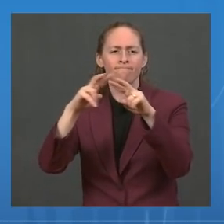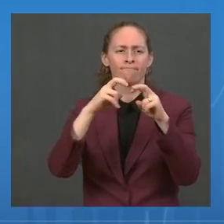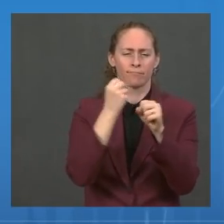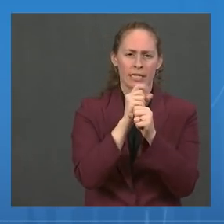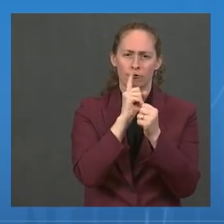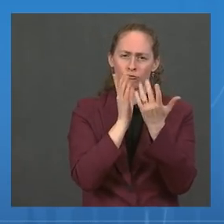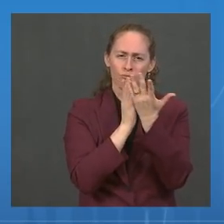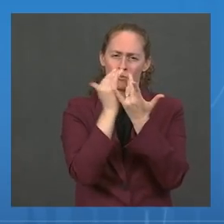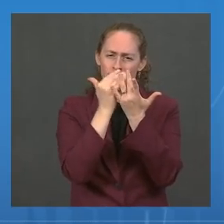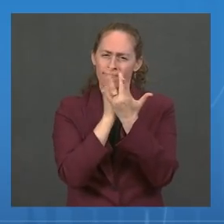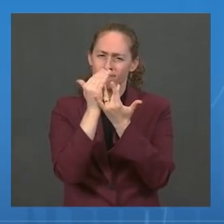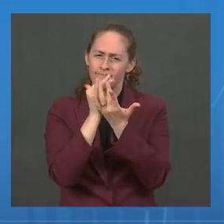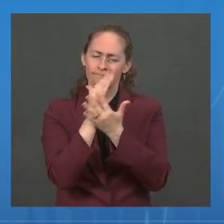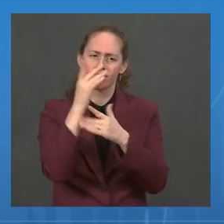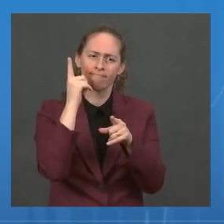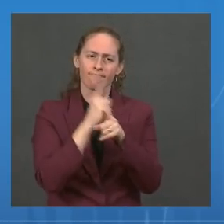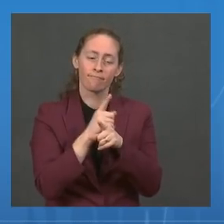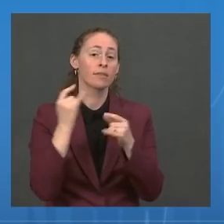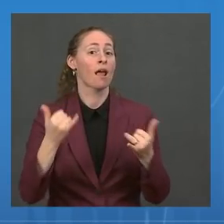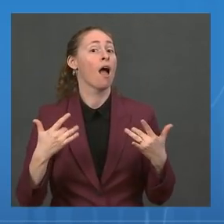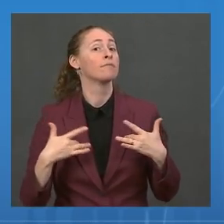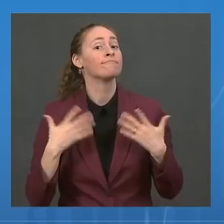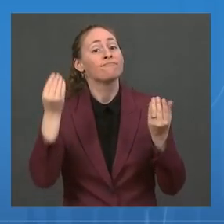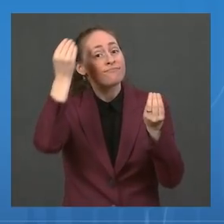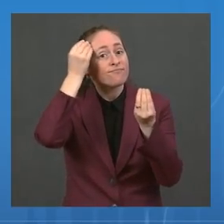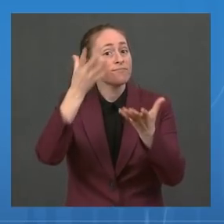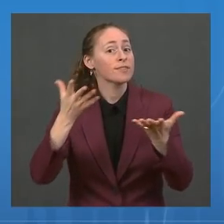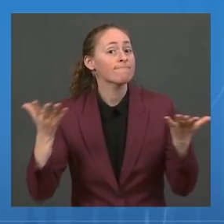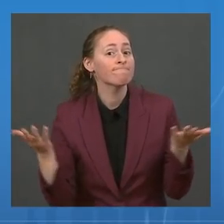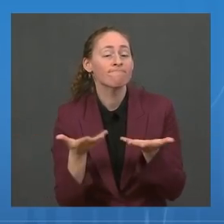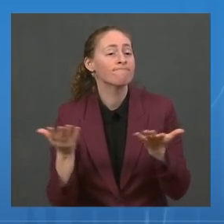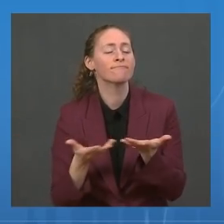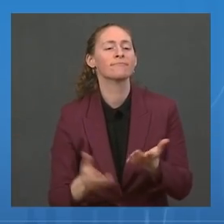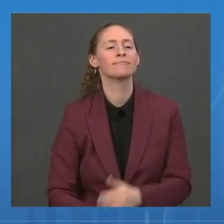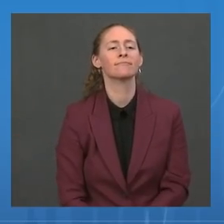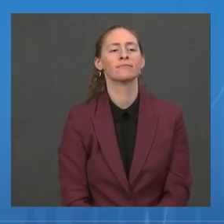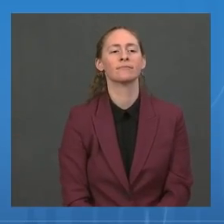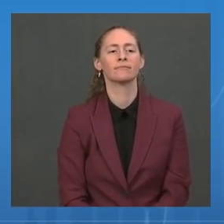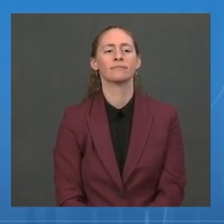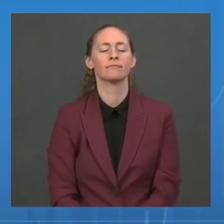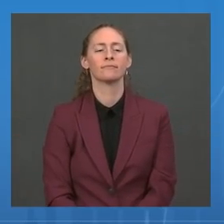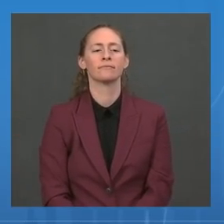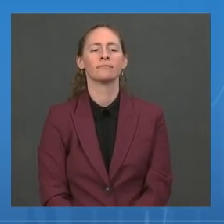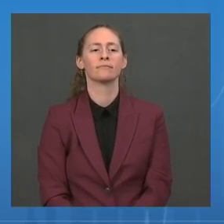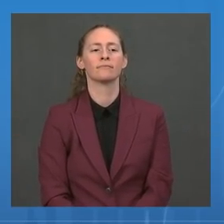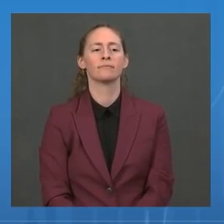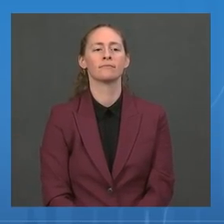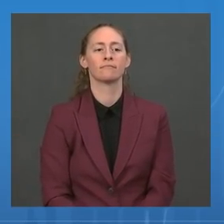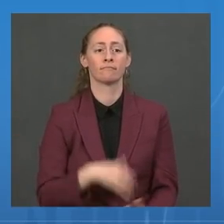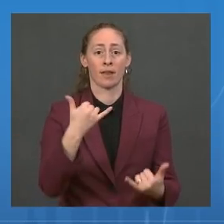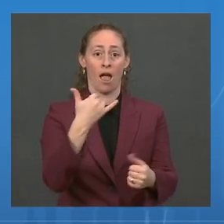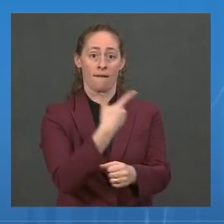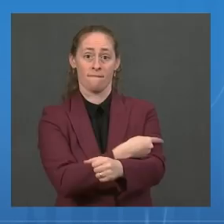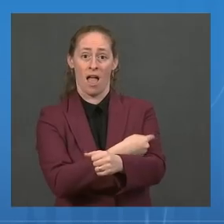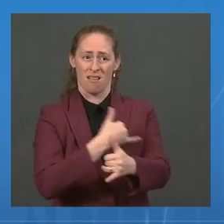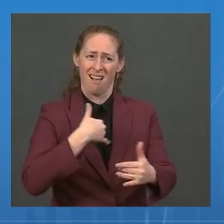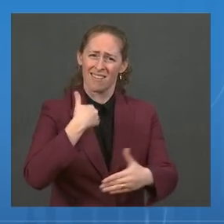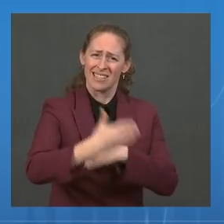So where are we right now? Well, at the moment, the vaccine furthest along in this process for children is the Pfizer vaccine.